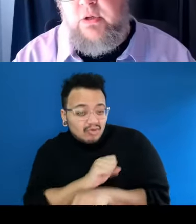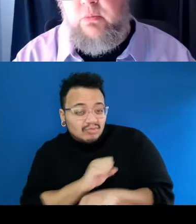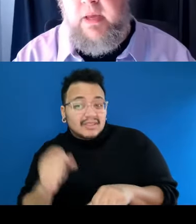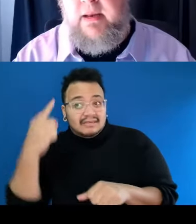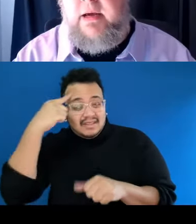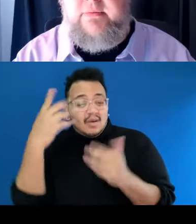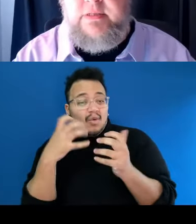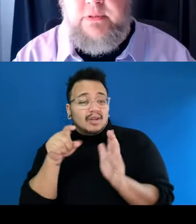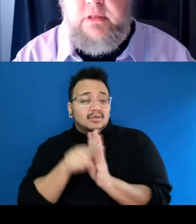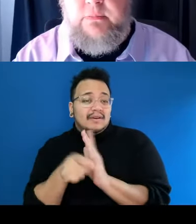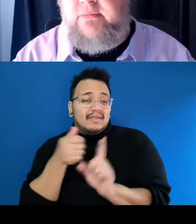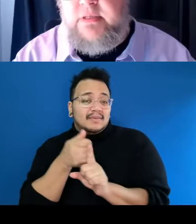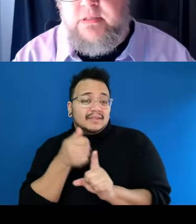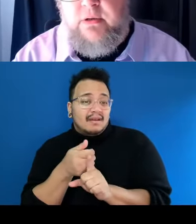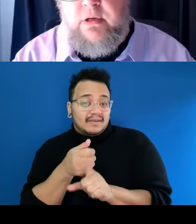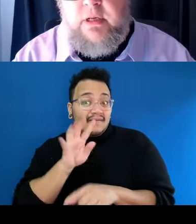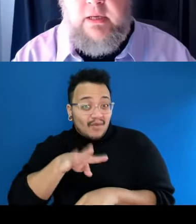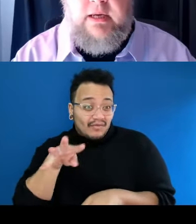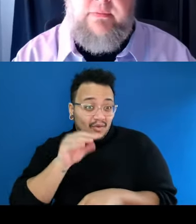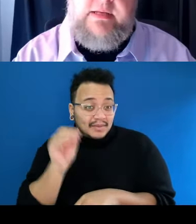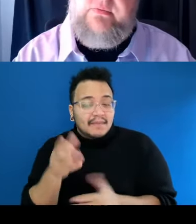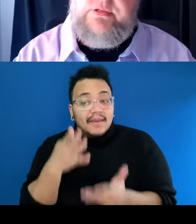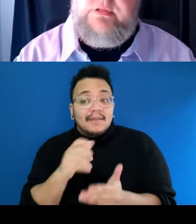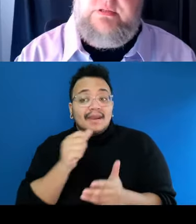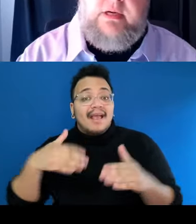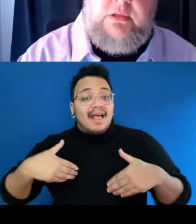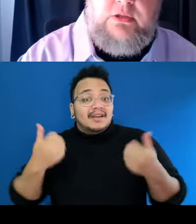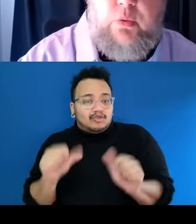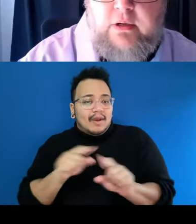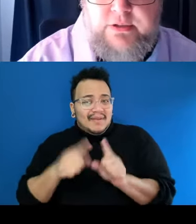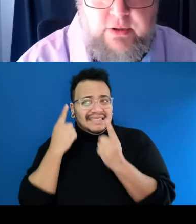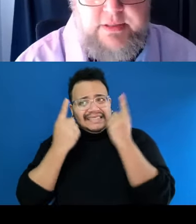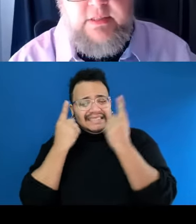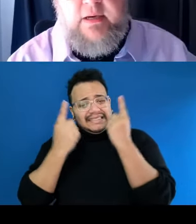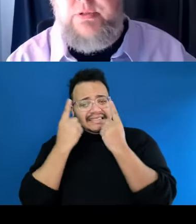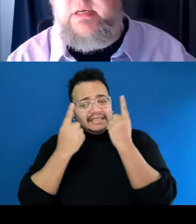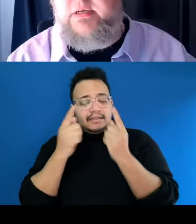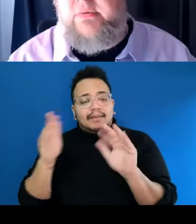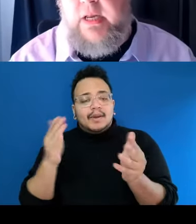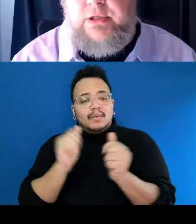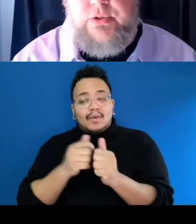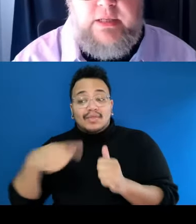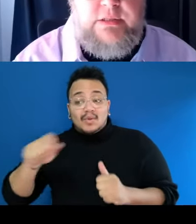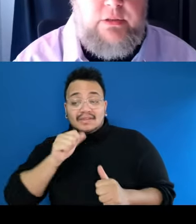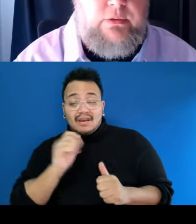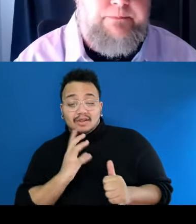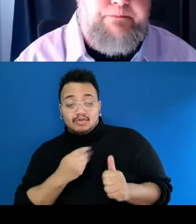So, may not have attempted but have considered, and that's versus 12, or sorry, 16% of non-trans youth.